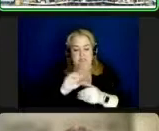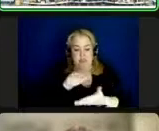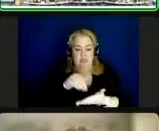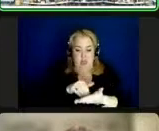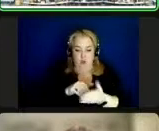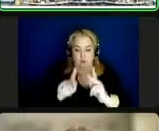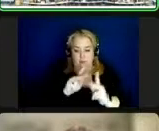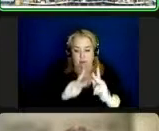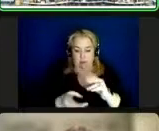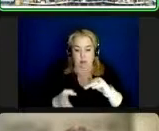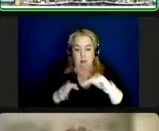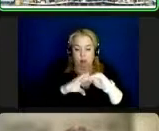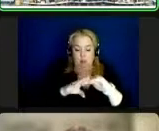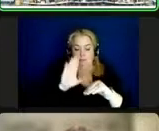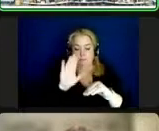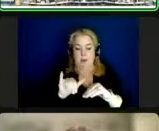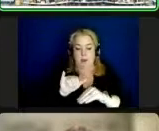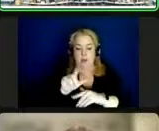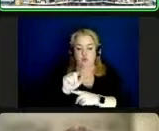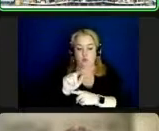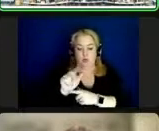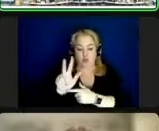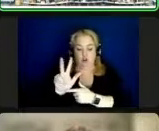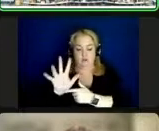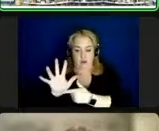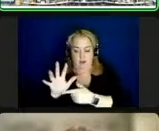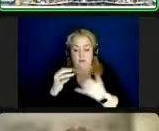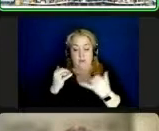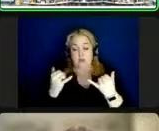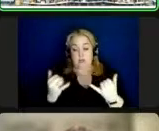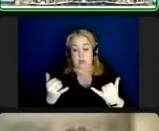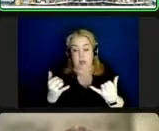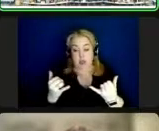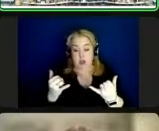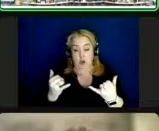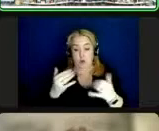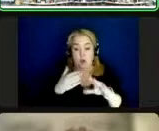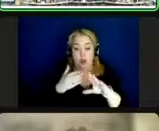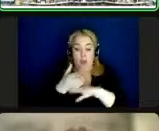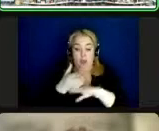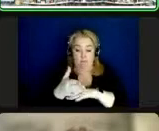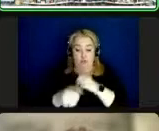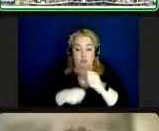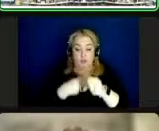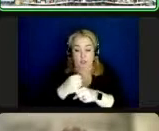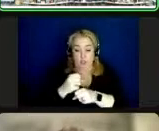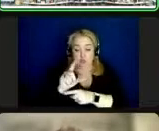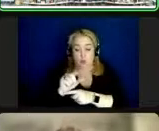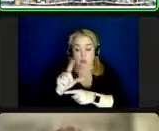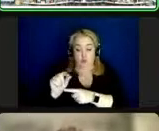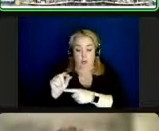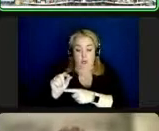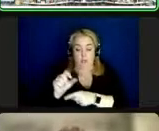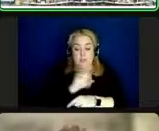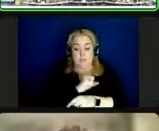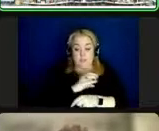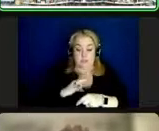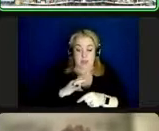AND AT THE TIME STAFF WERE PROJECTING A POPULAR GROWTH OF